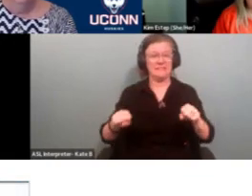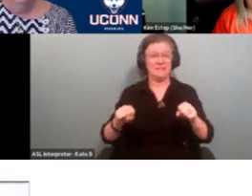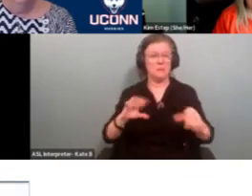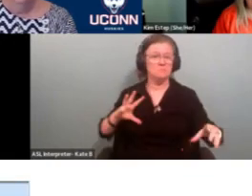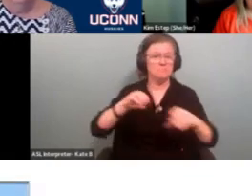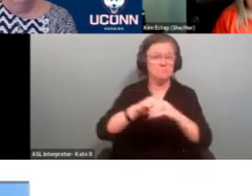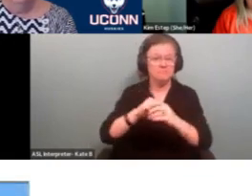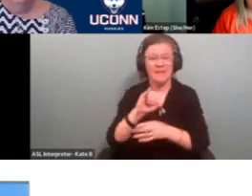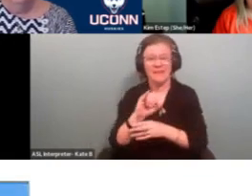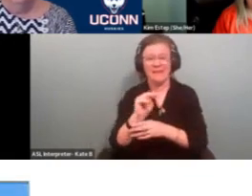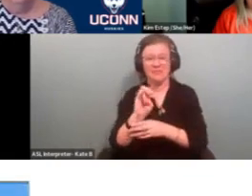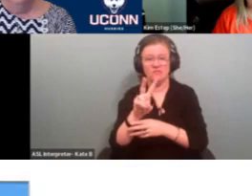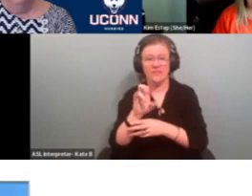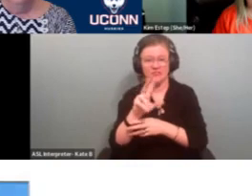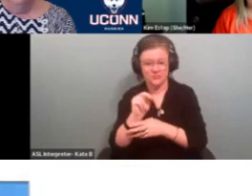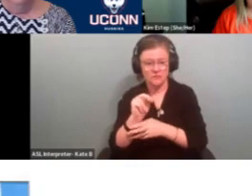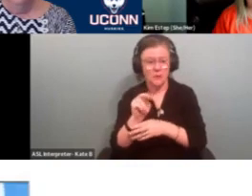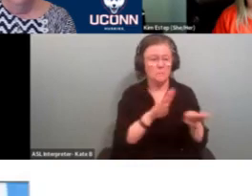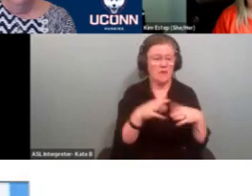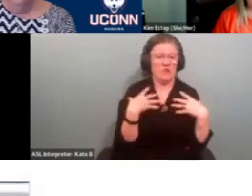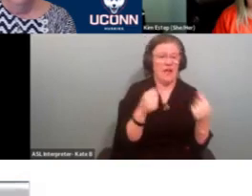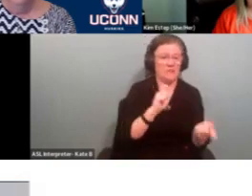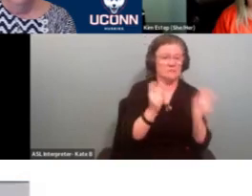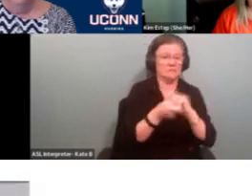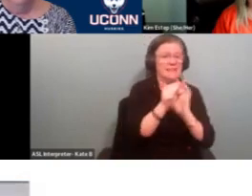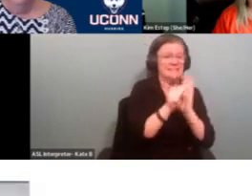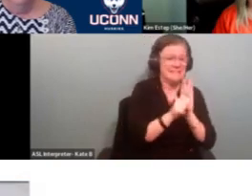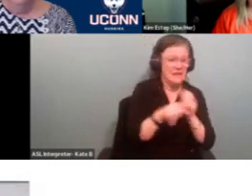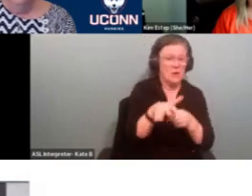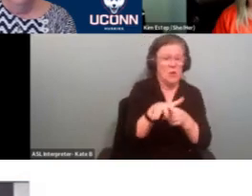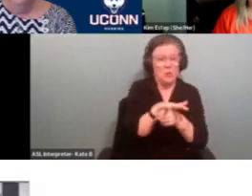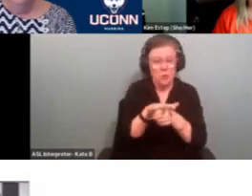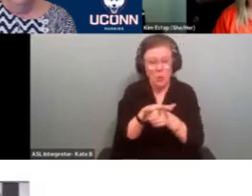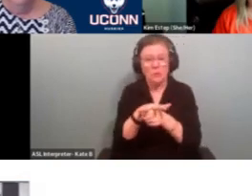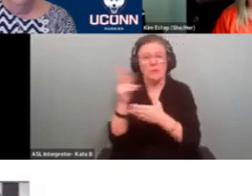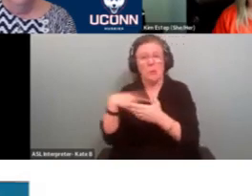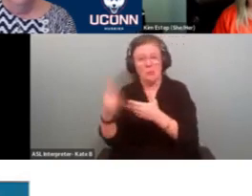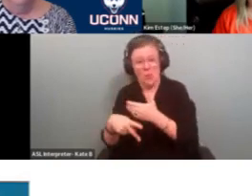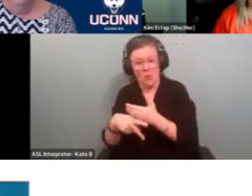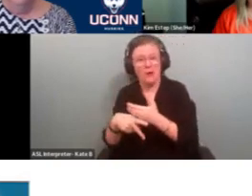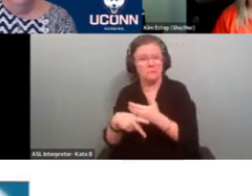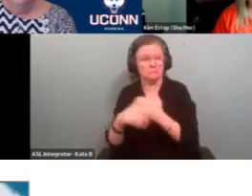supports behavioral health reform at the state, local and program levels at the state